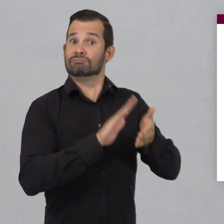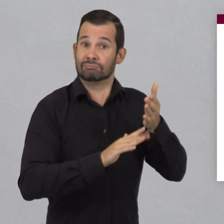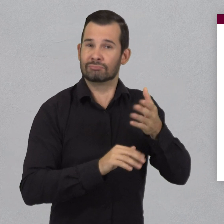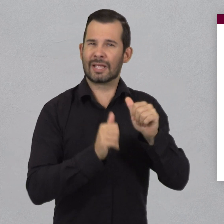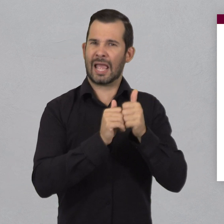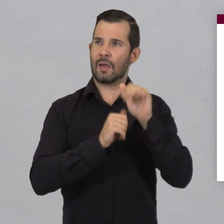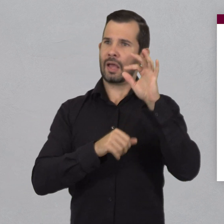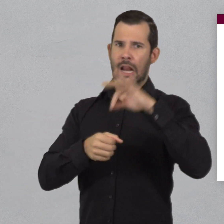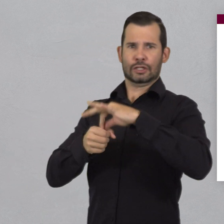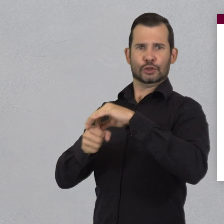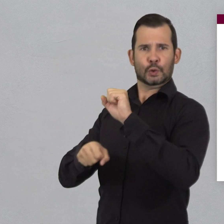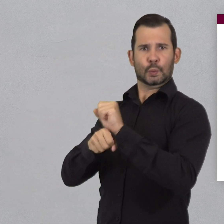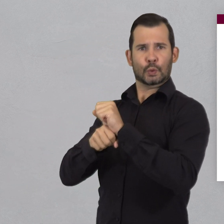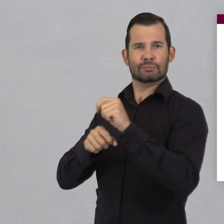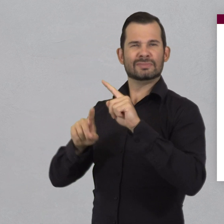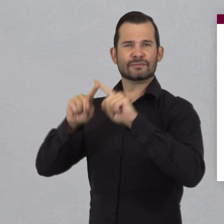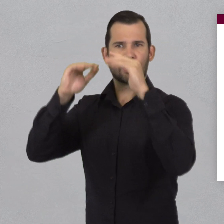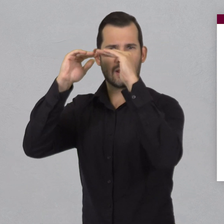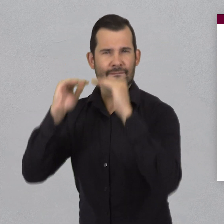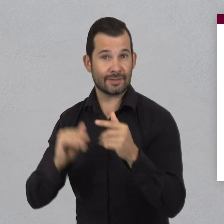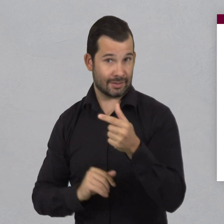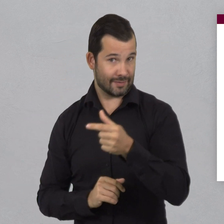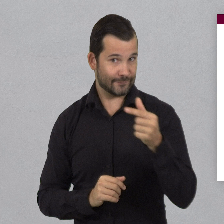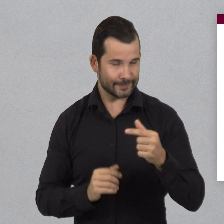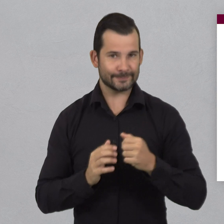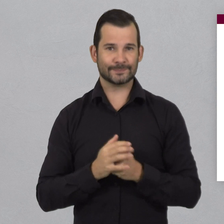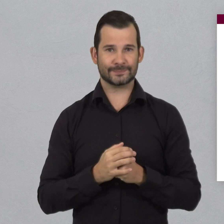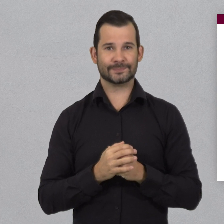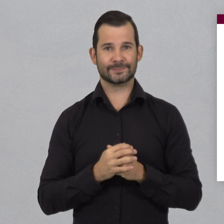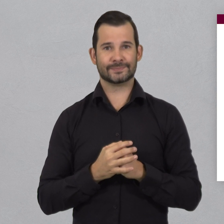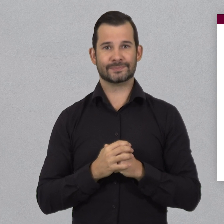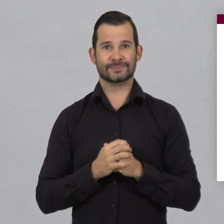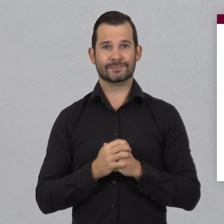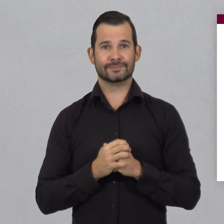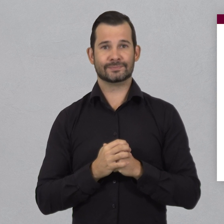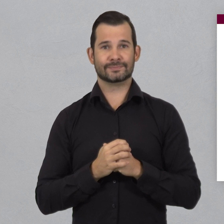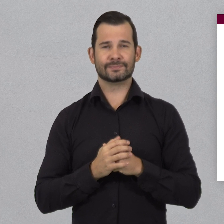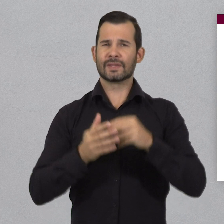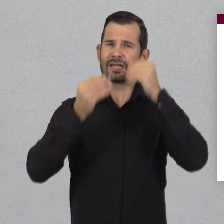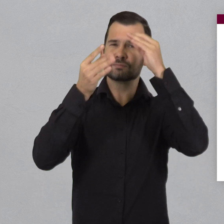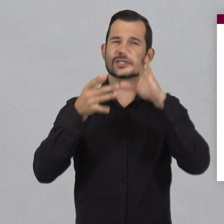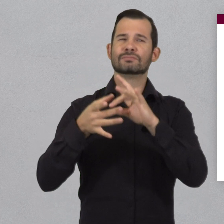government works and how elections work at different levels of government.